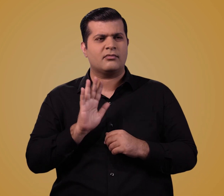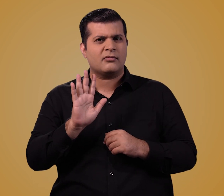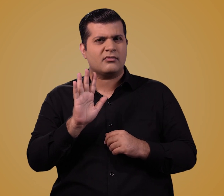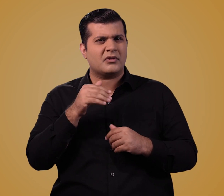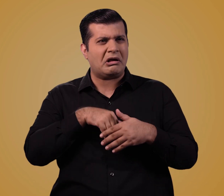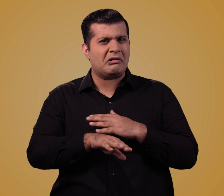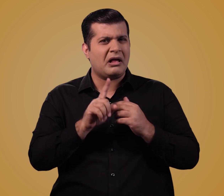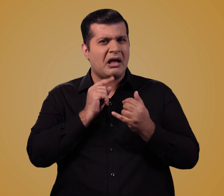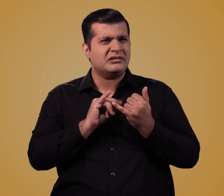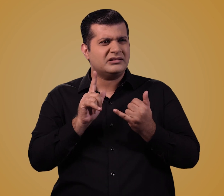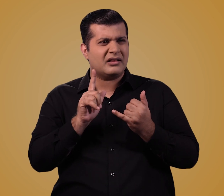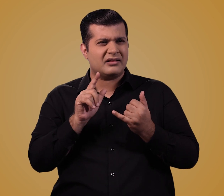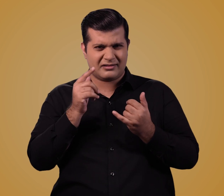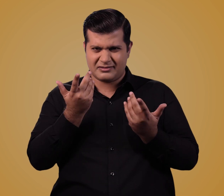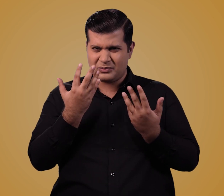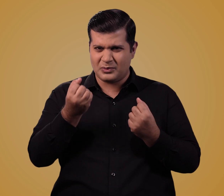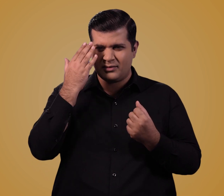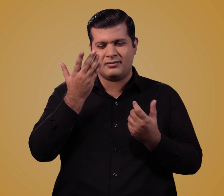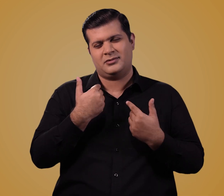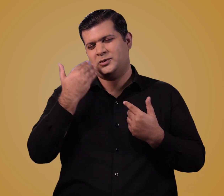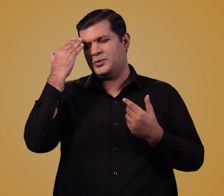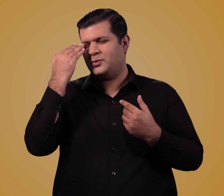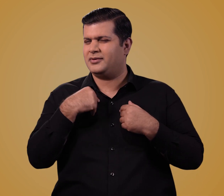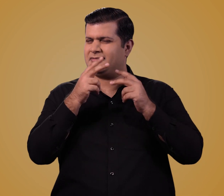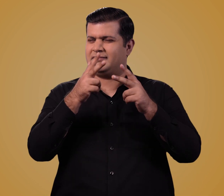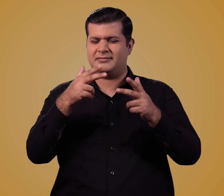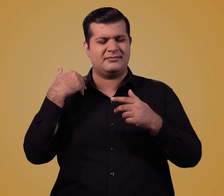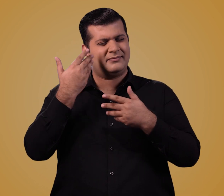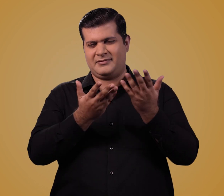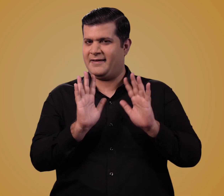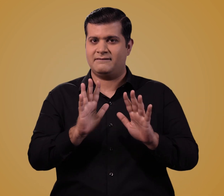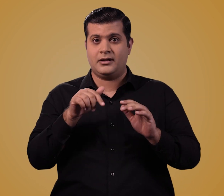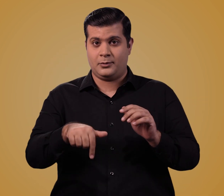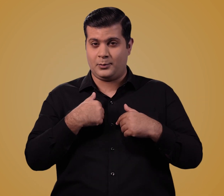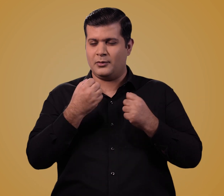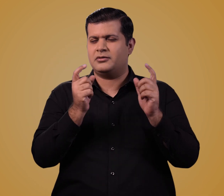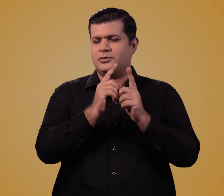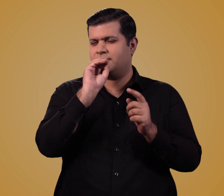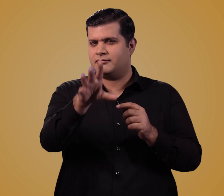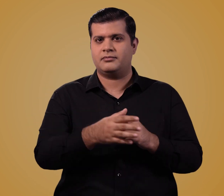What will you learn in this course? I have already told you, you know about it. I'll tell you about it again in short.